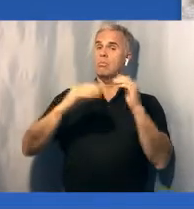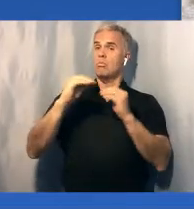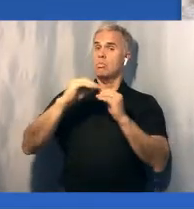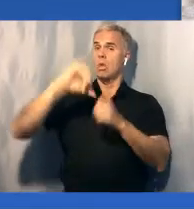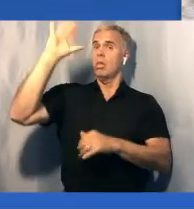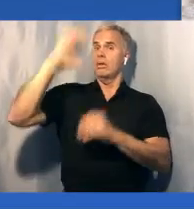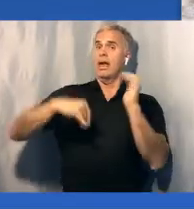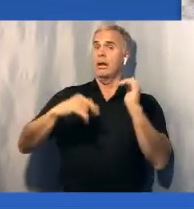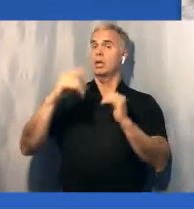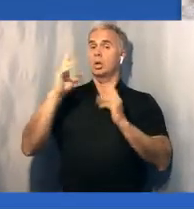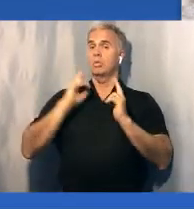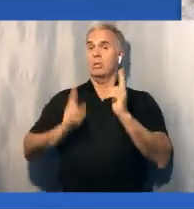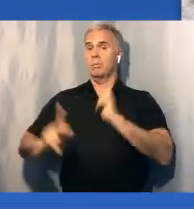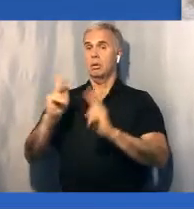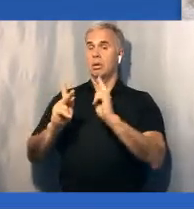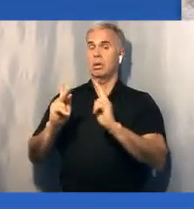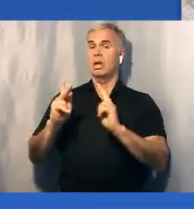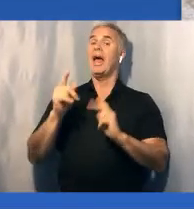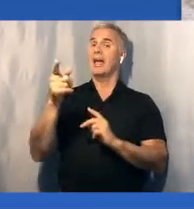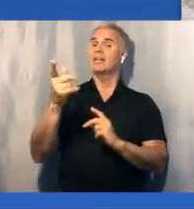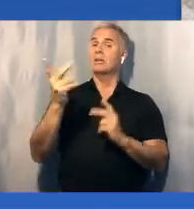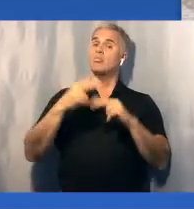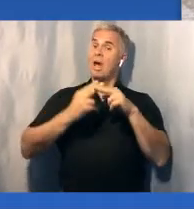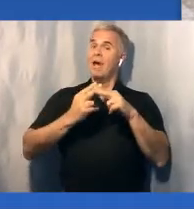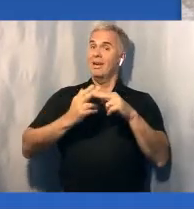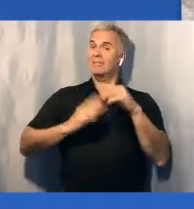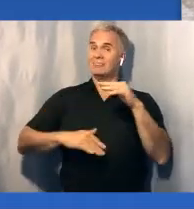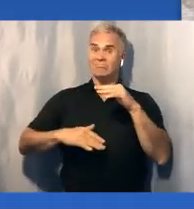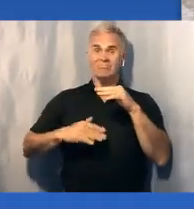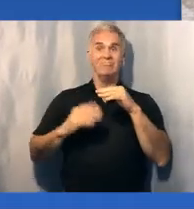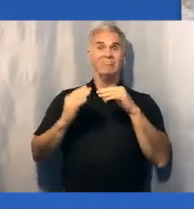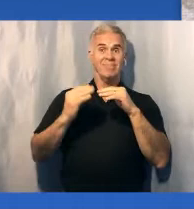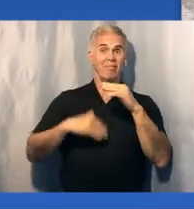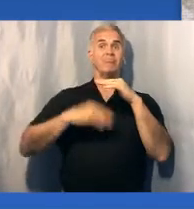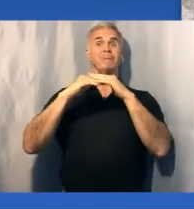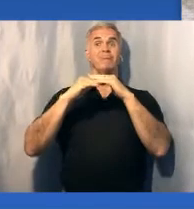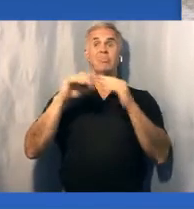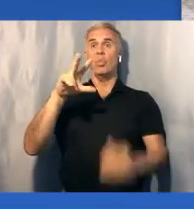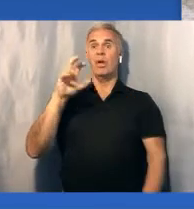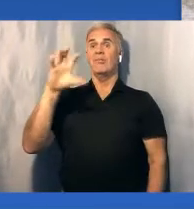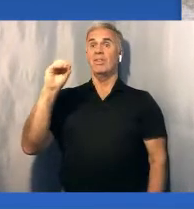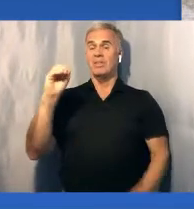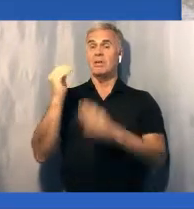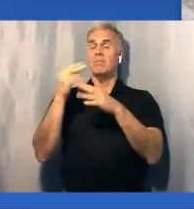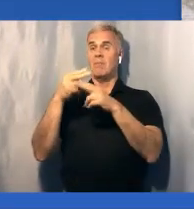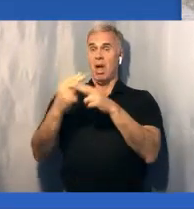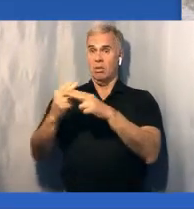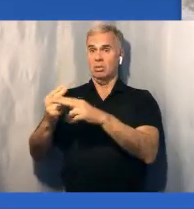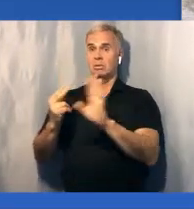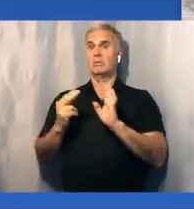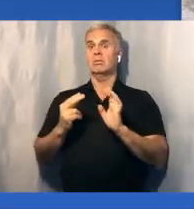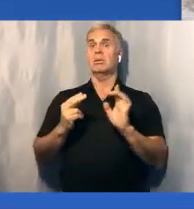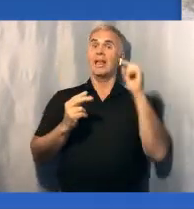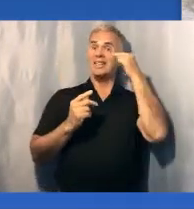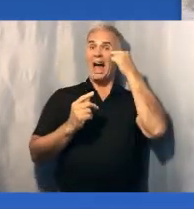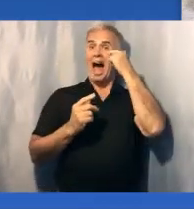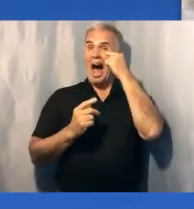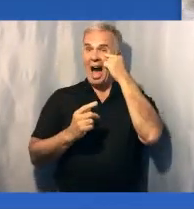much taller than an adult human and weighs as much as 350 pounds. Even its eye,